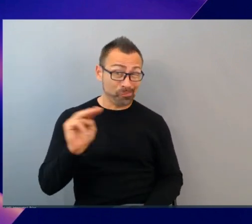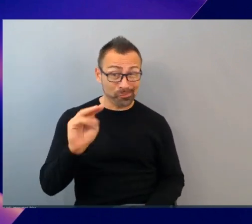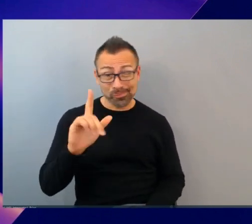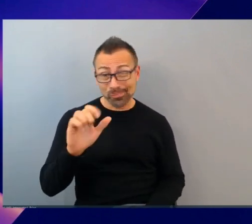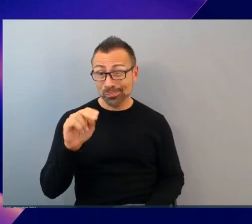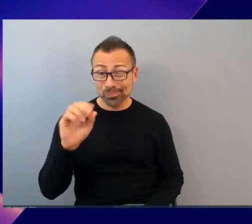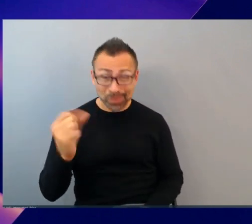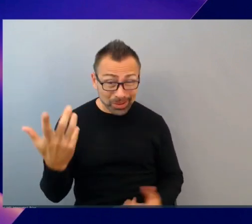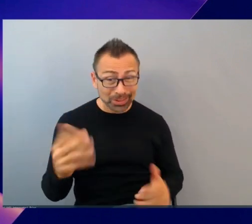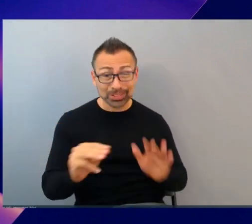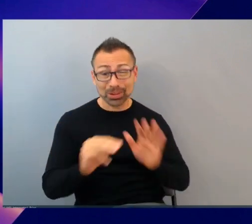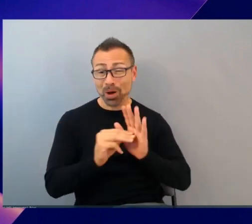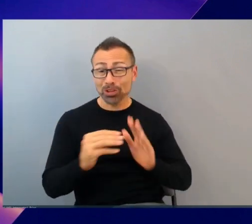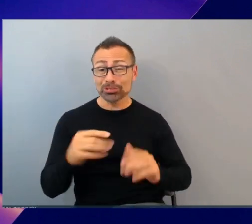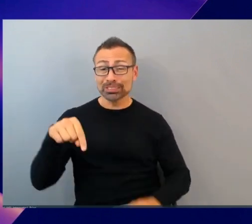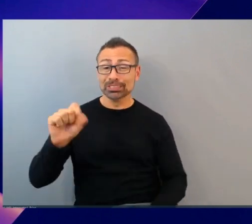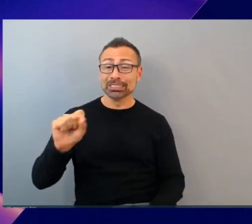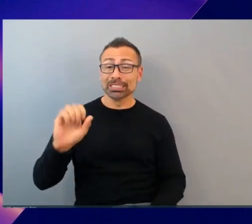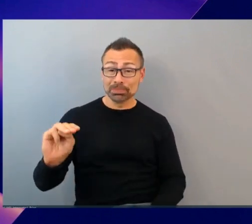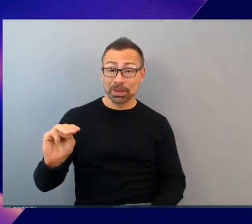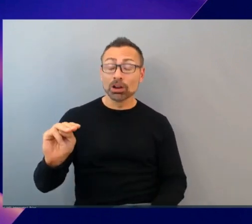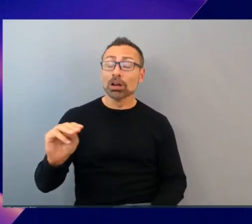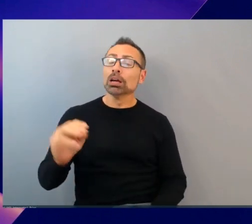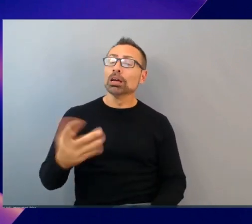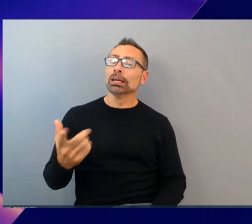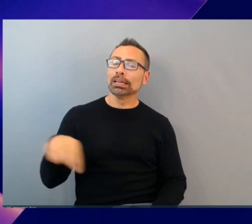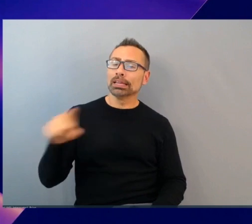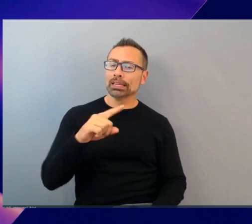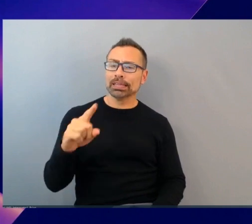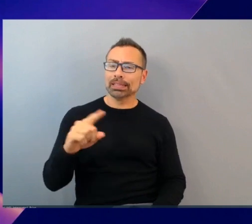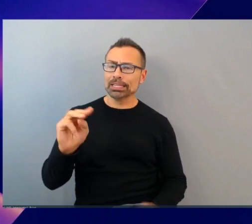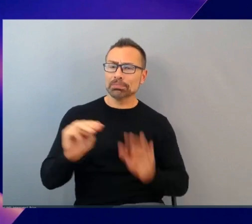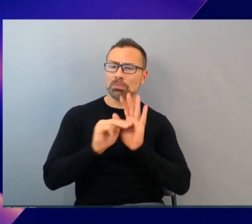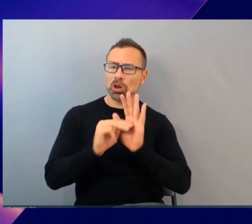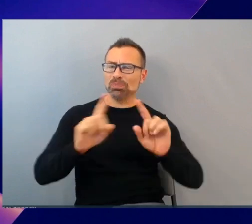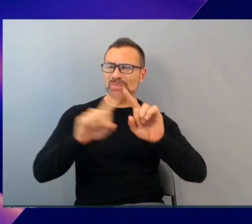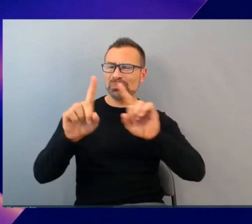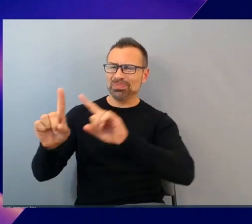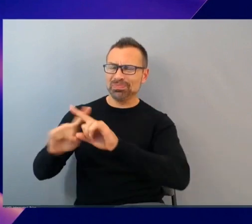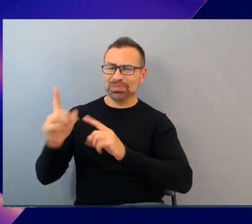And these models come from different types of industries. Startups,